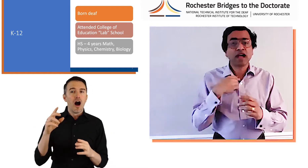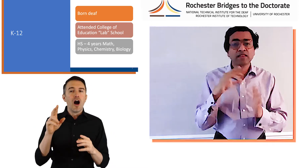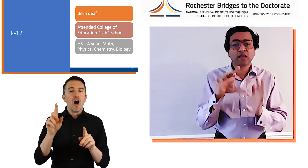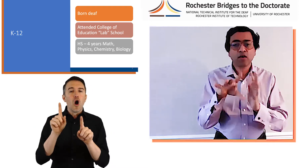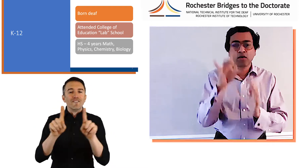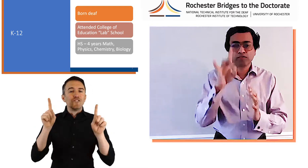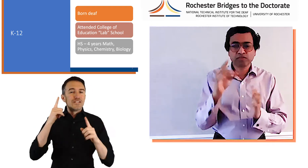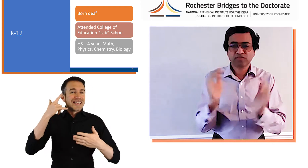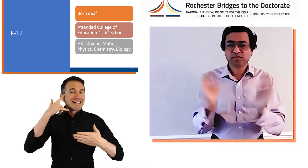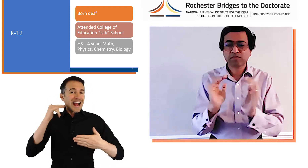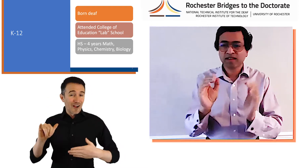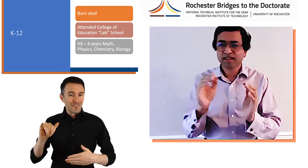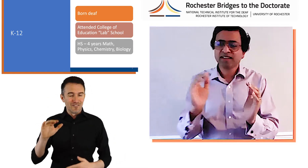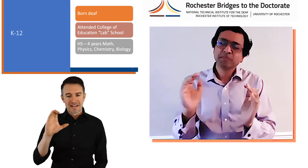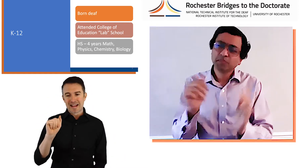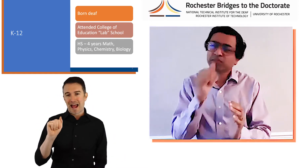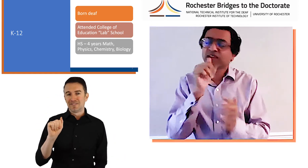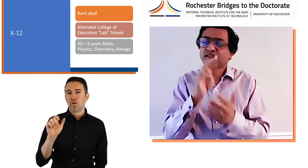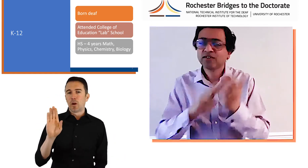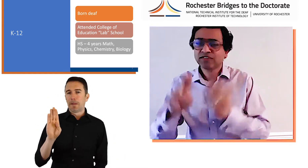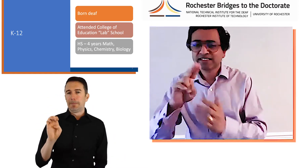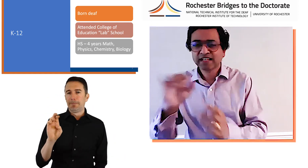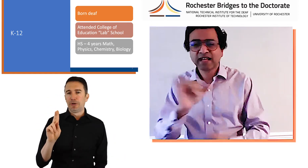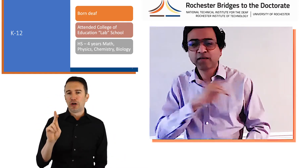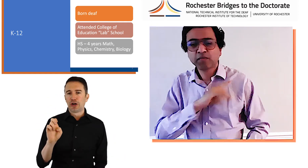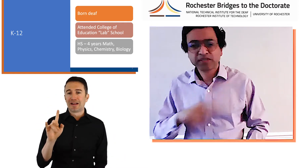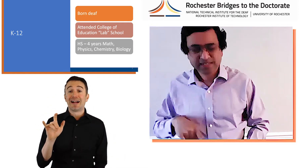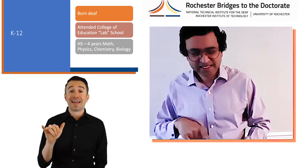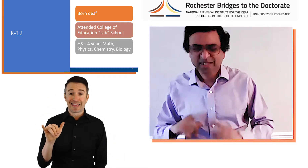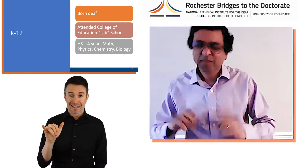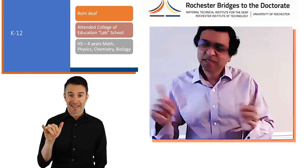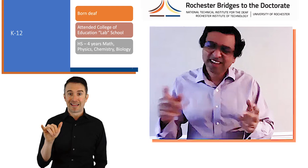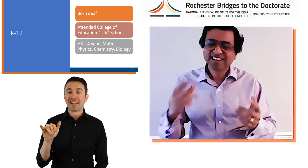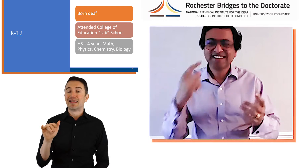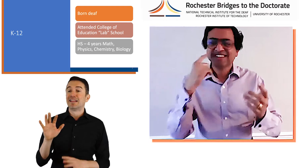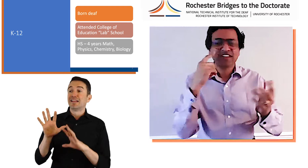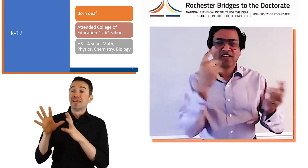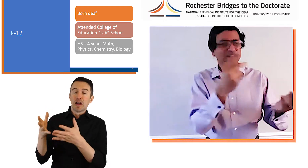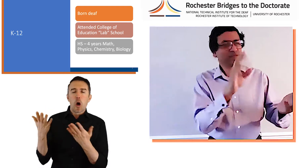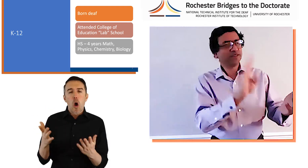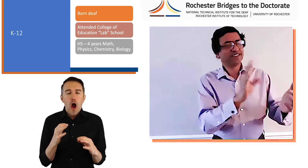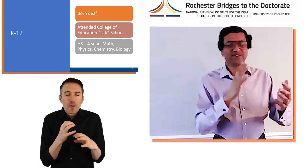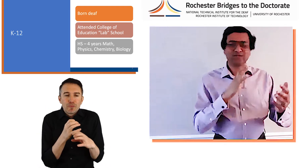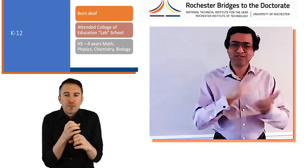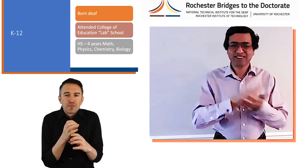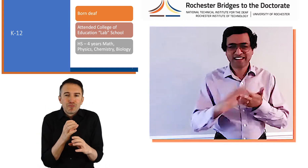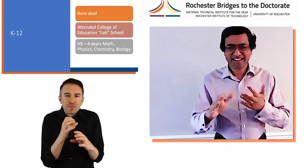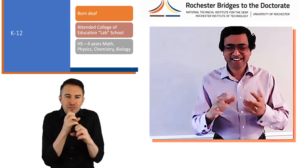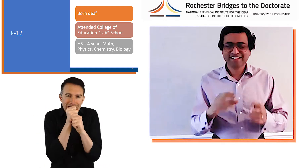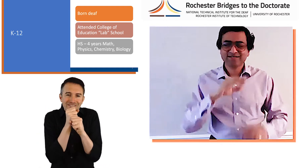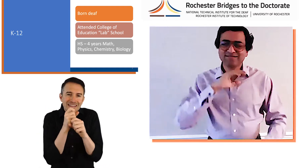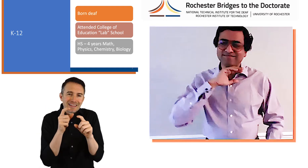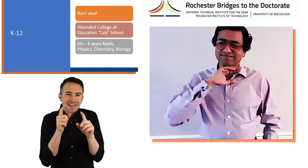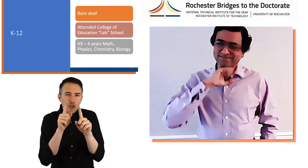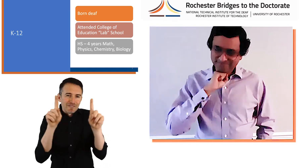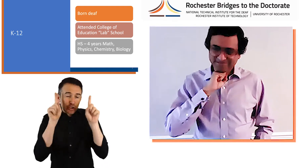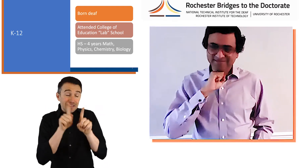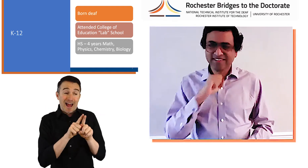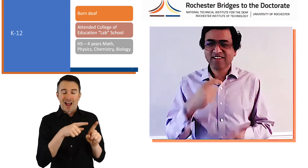and I found a small college-- I found another small college that I was interested in but I decided not to go to it,